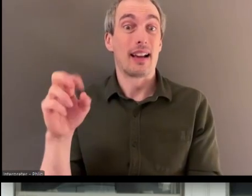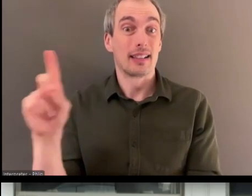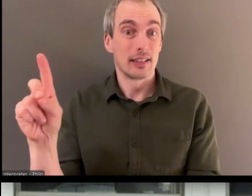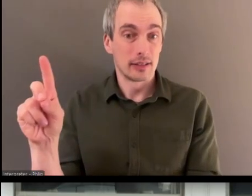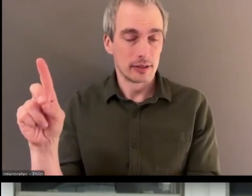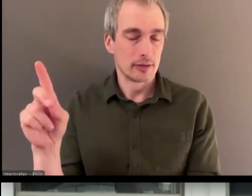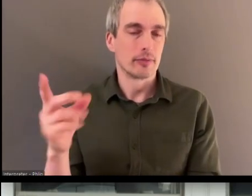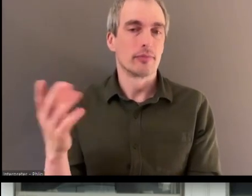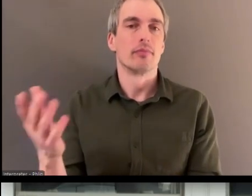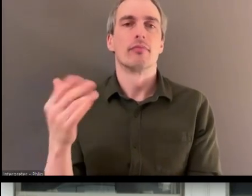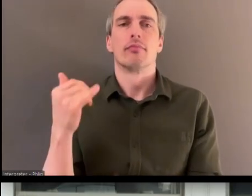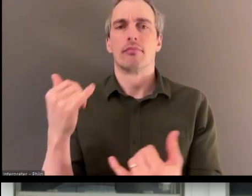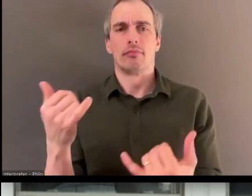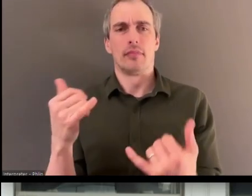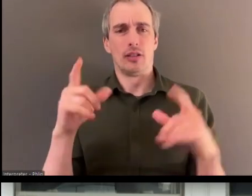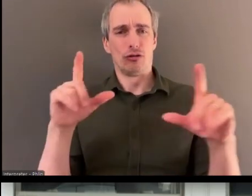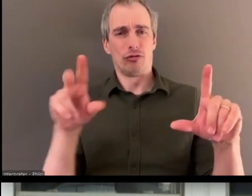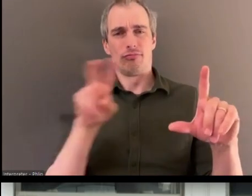How to scale code in human dimension.